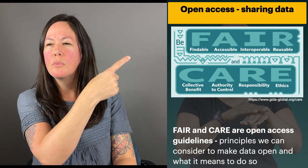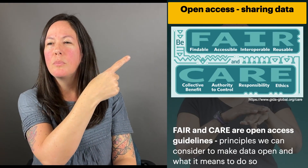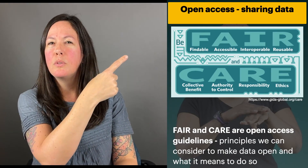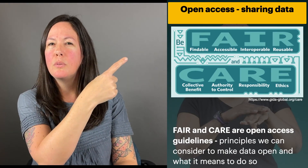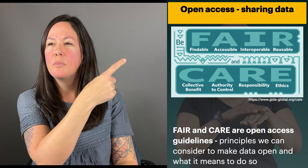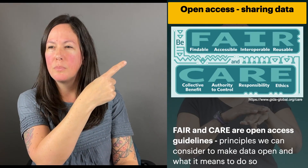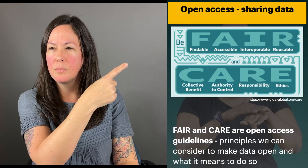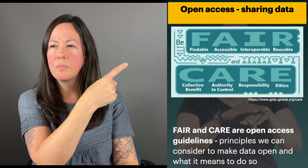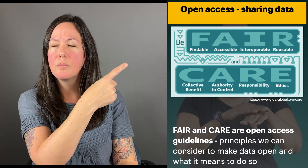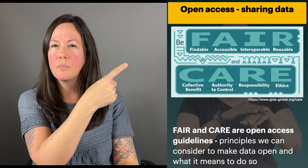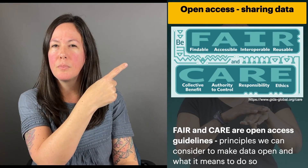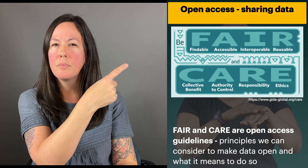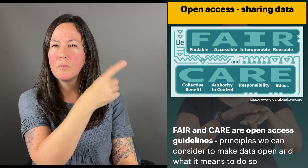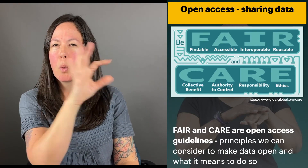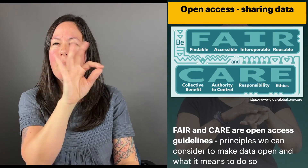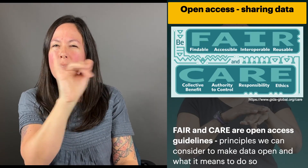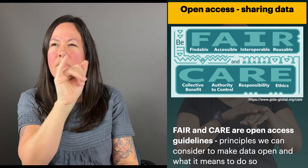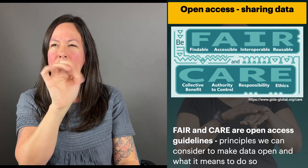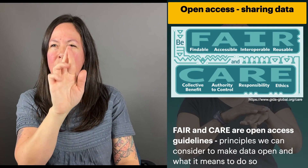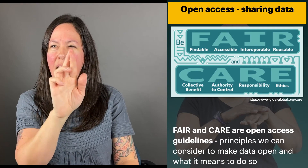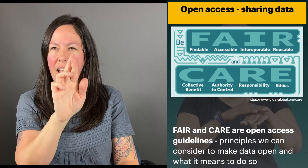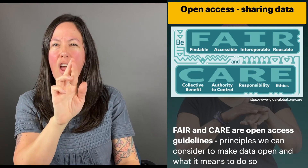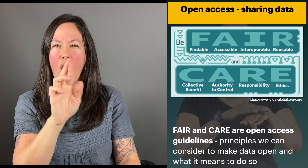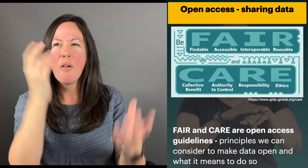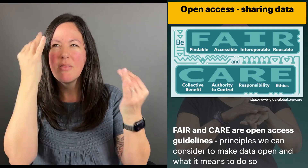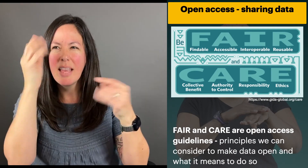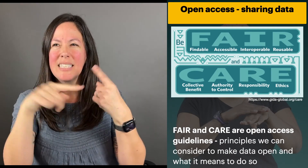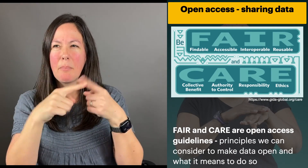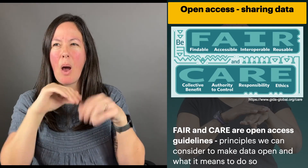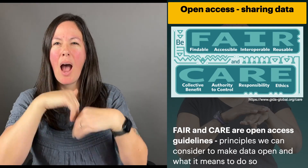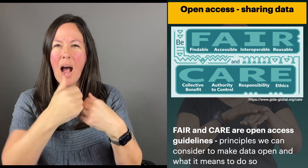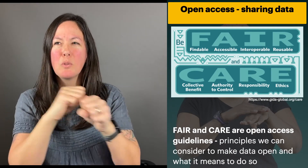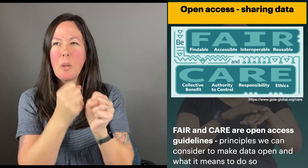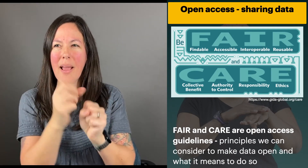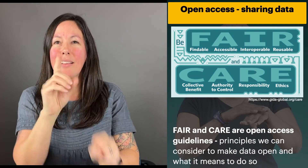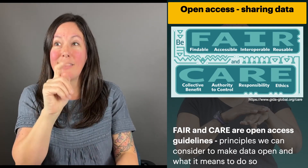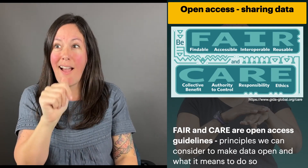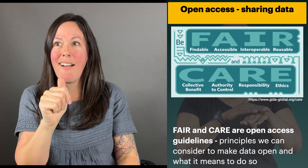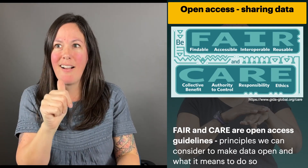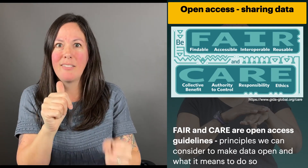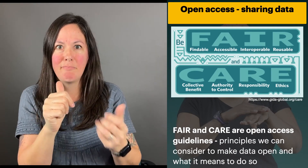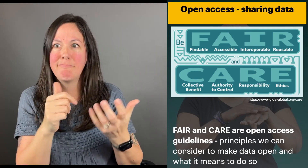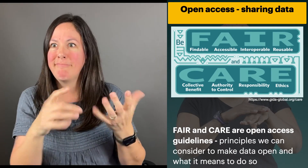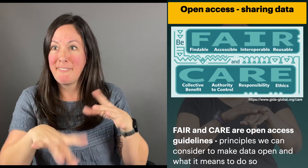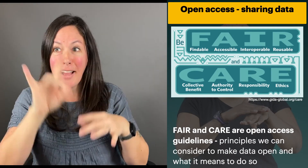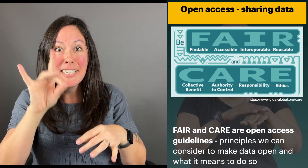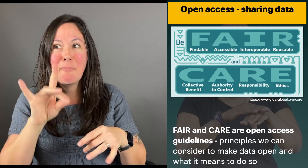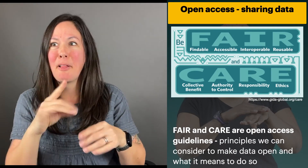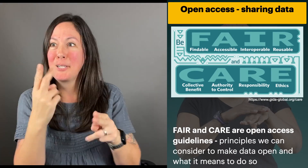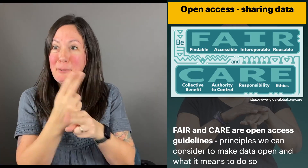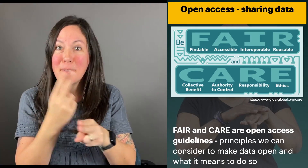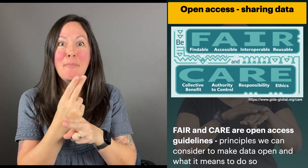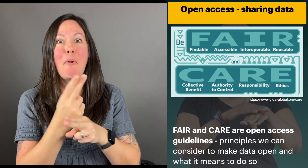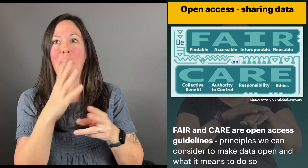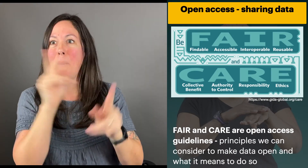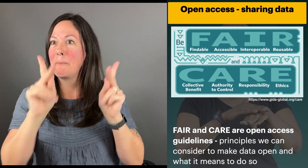data is going to be in the same format that it was originally and it's cited to that specific